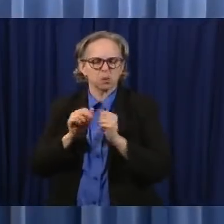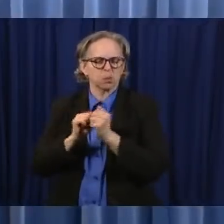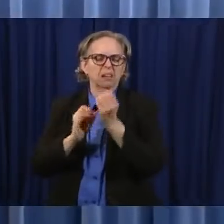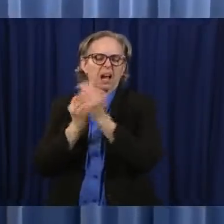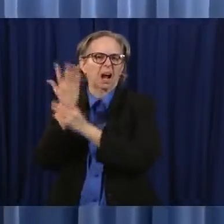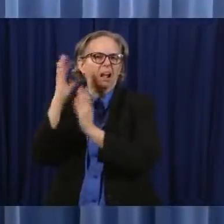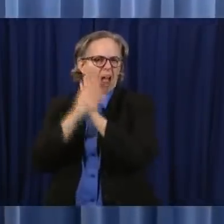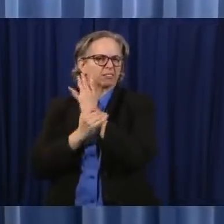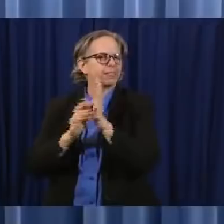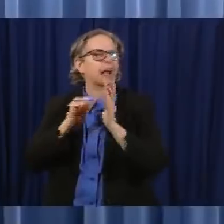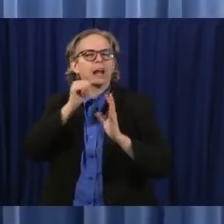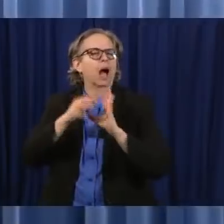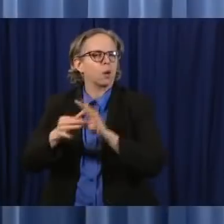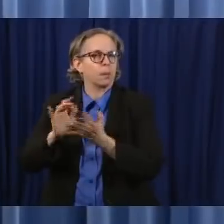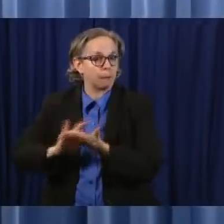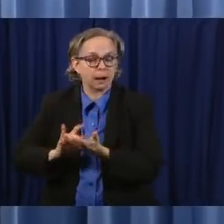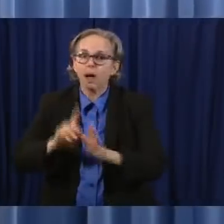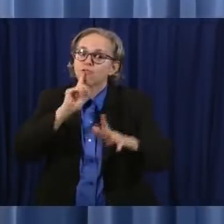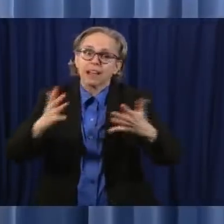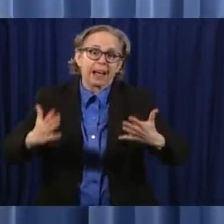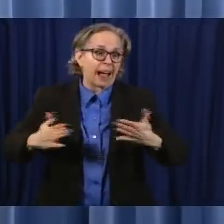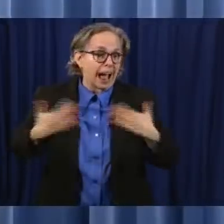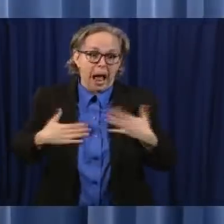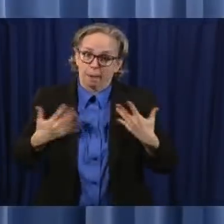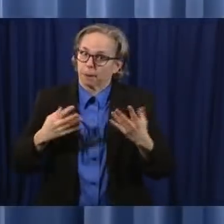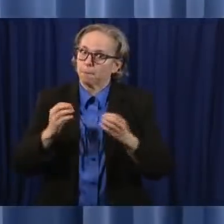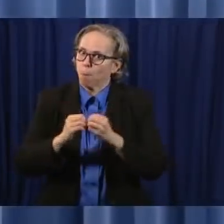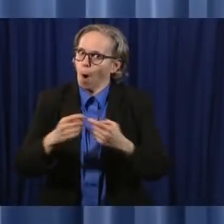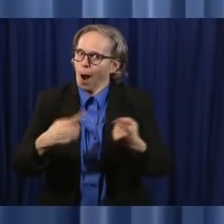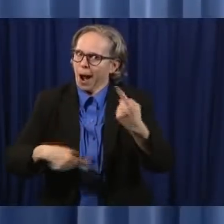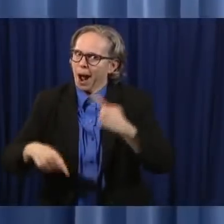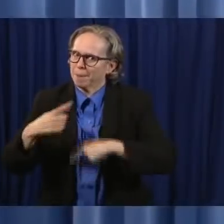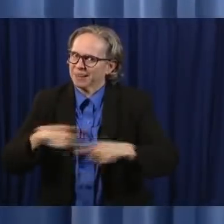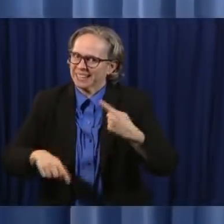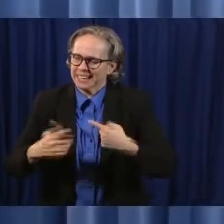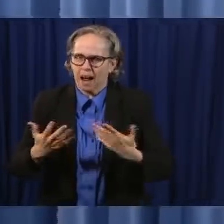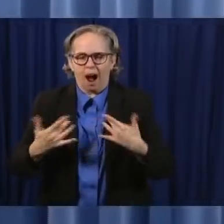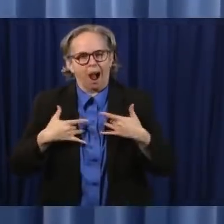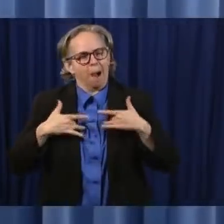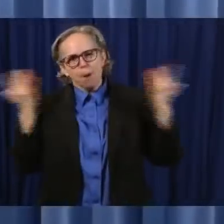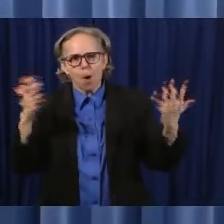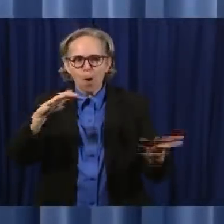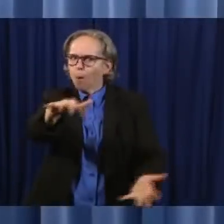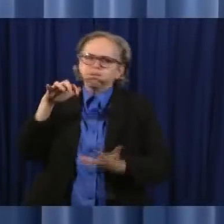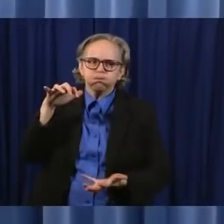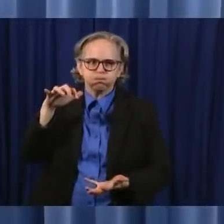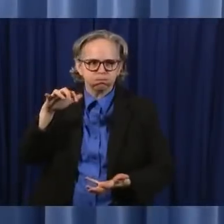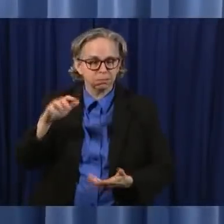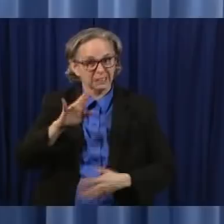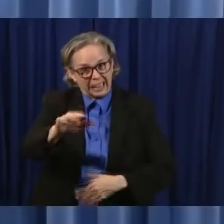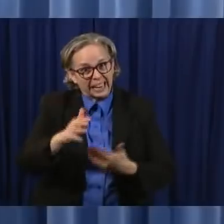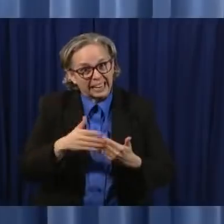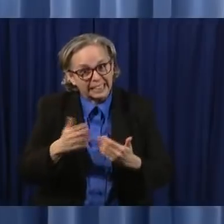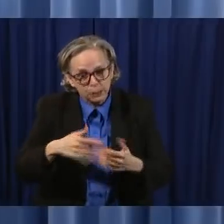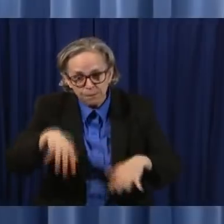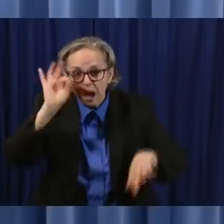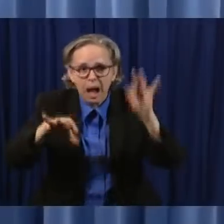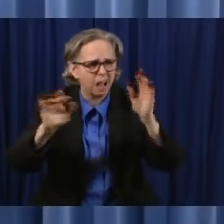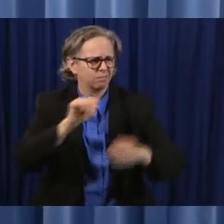MILLION AND 95 MASKS, 850,000 FACE SHIELDS, 750,000 SURGICAL TYPE MASK AND 2 MILLION NON- MEDICAL GLOVES. WE ARE VERY HAPPY ABOUT THAT.